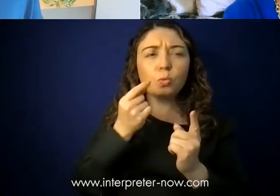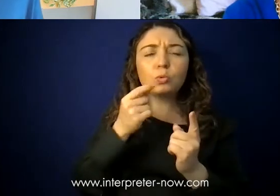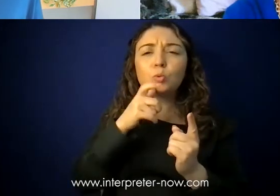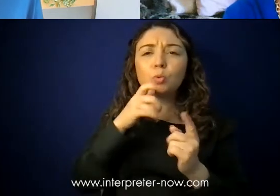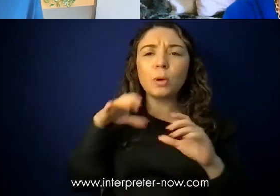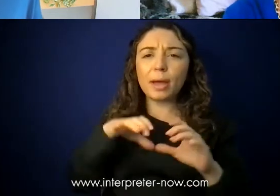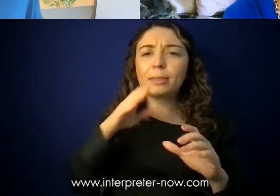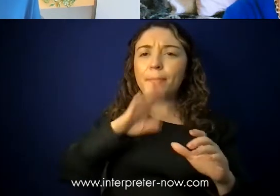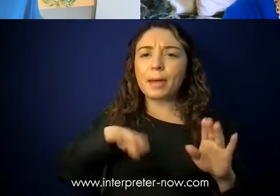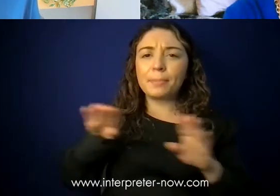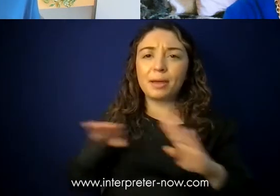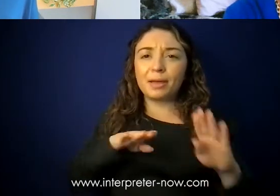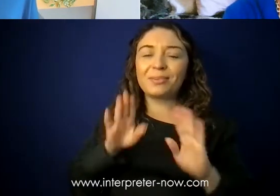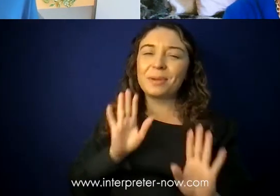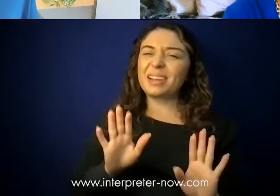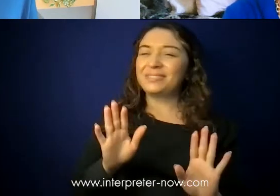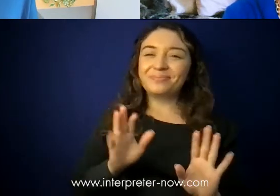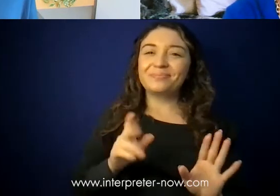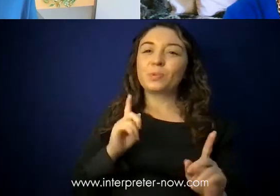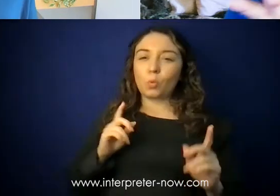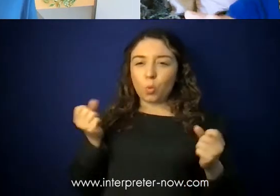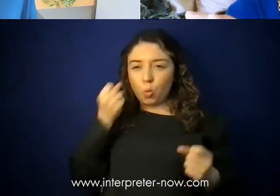But actually, I'd really pause on that and go to the other person.